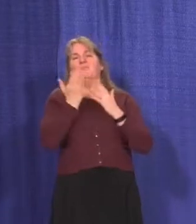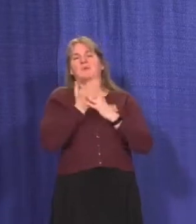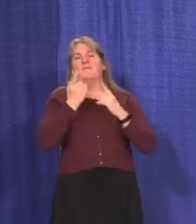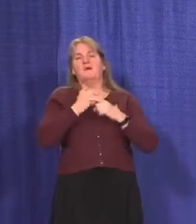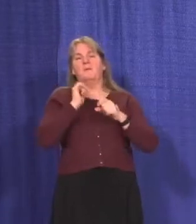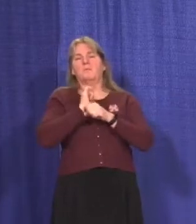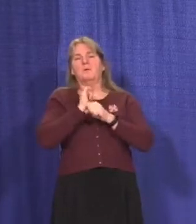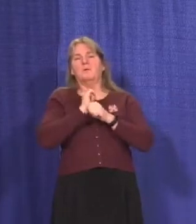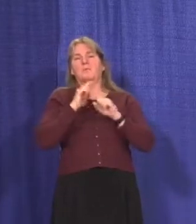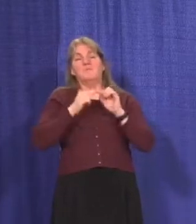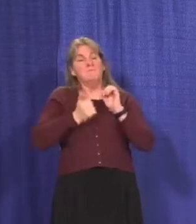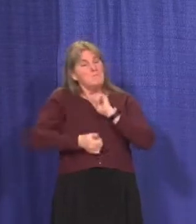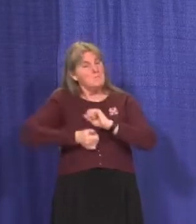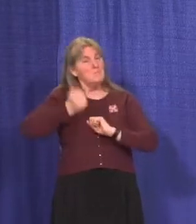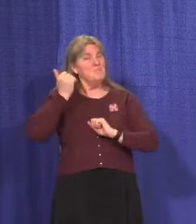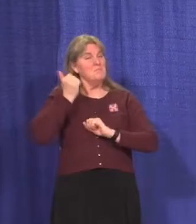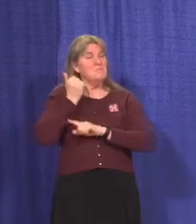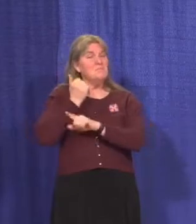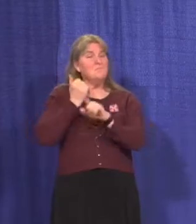It will be able to carry on just